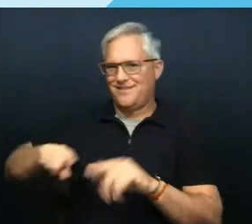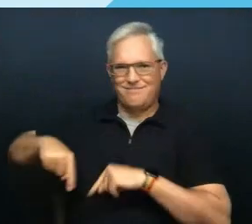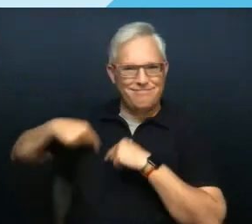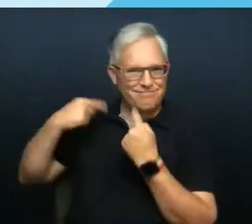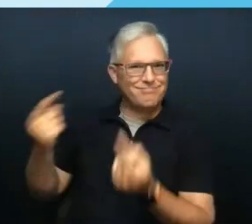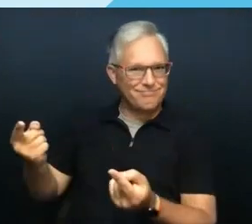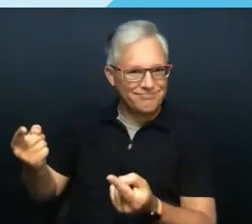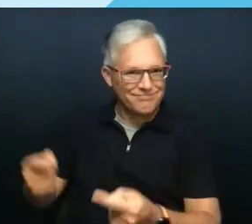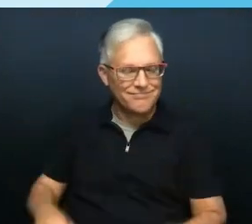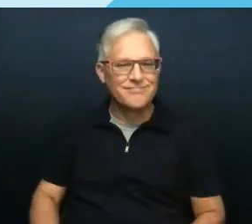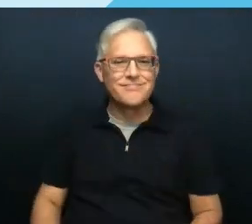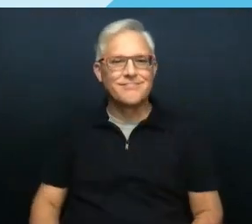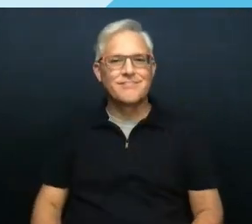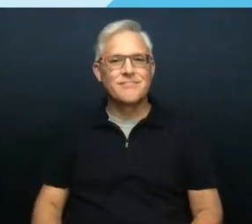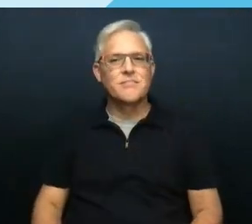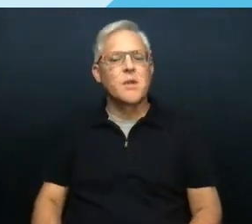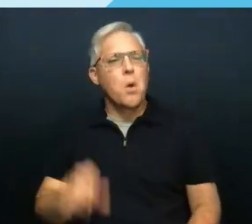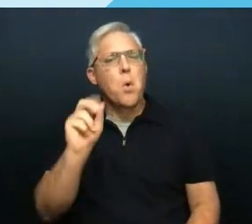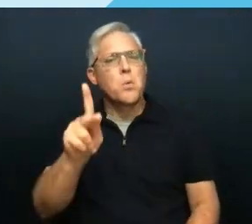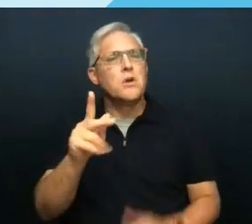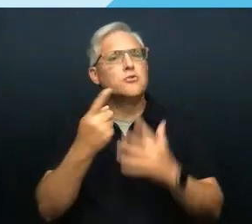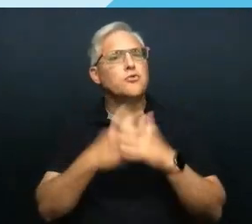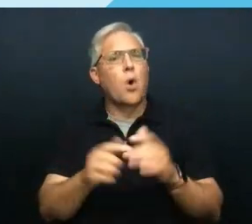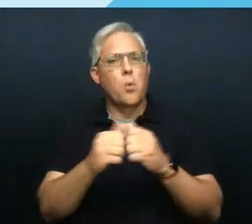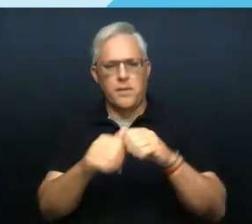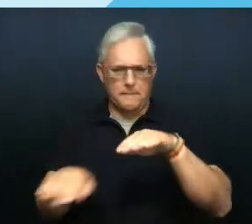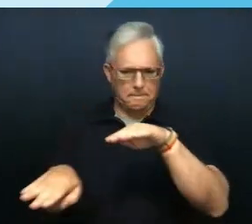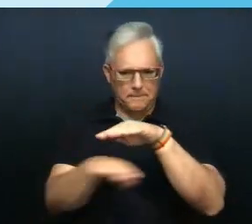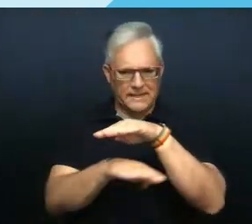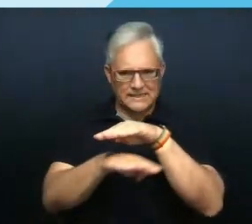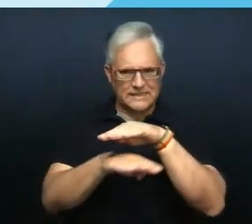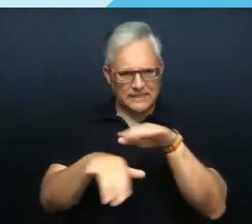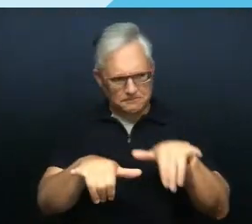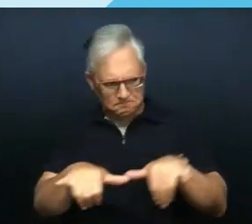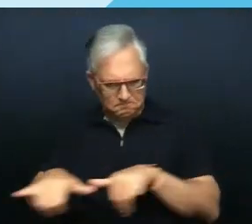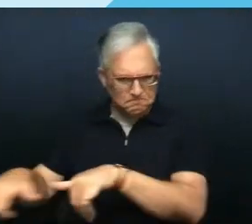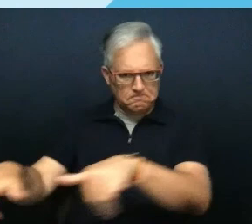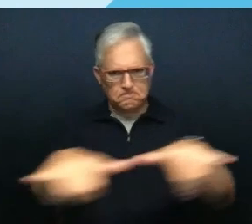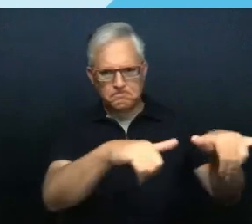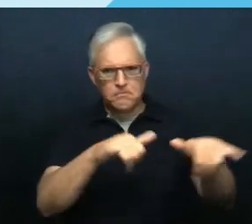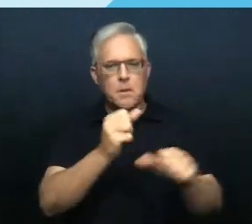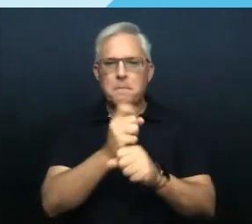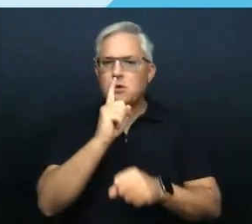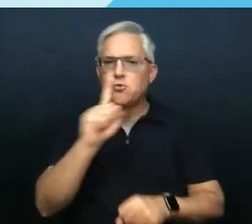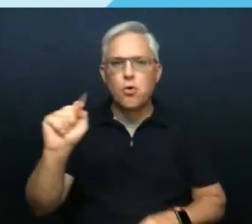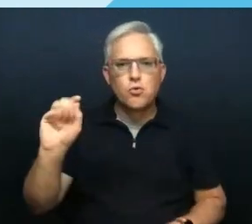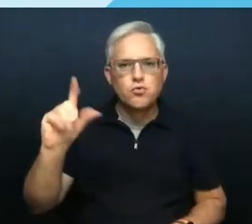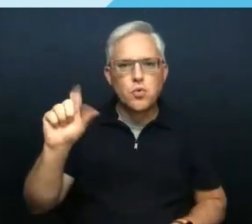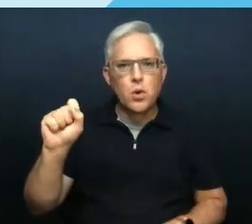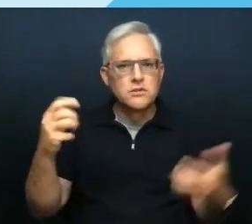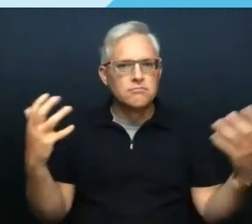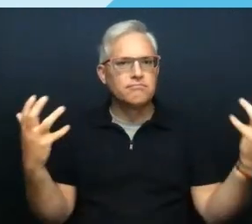with a baseline to ensure that the tools can work. As technology evolves, we should always be asking if